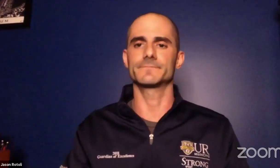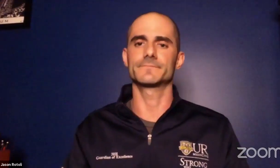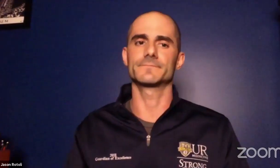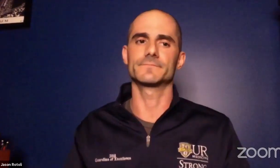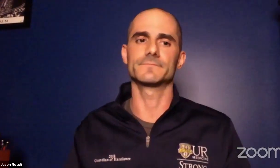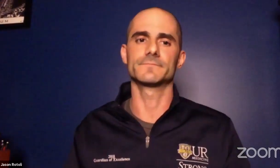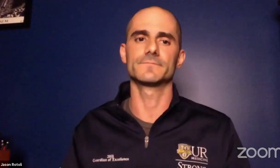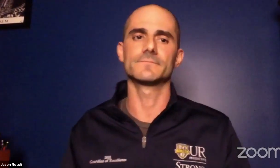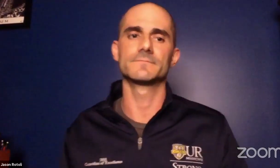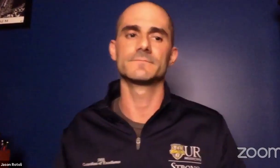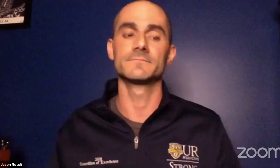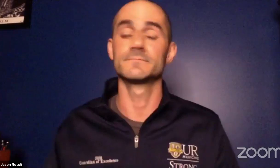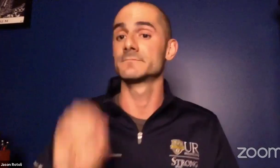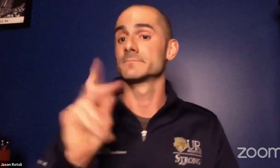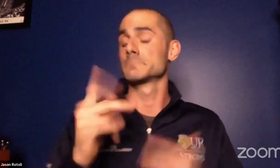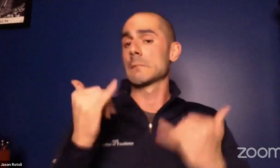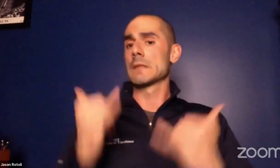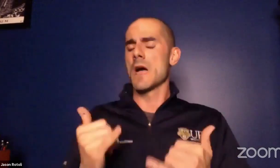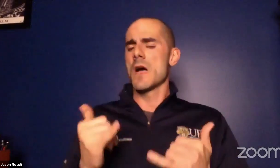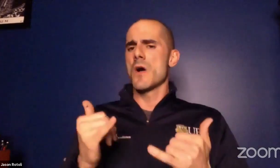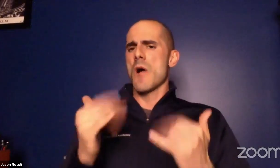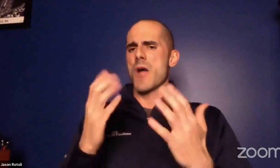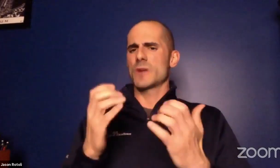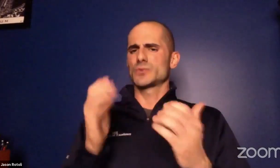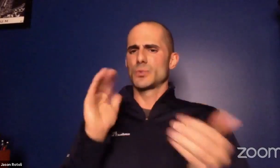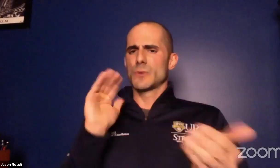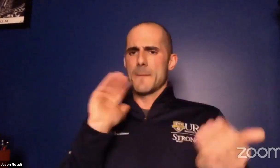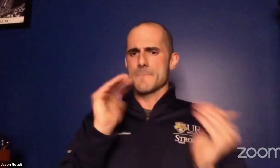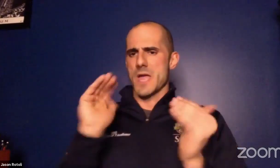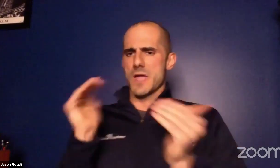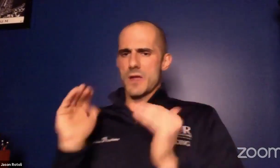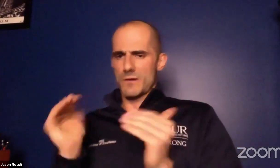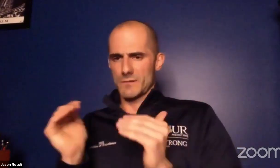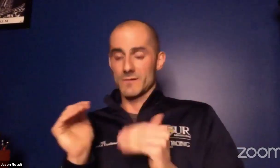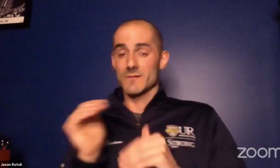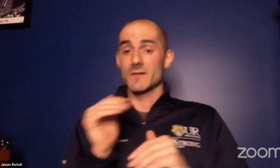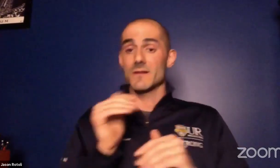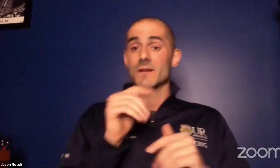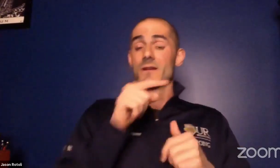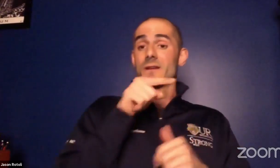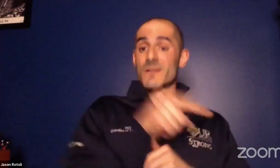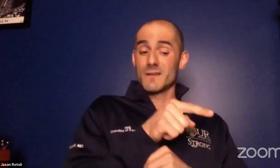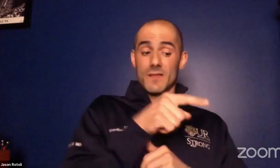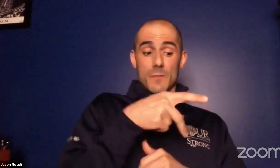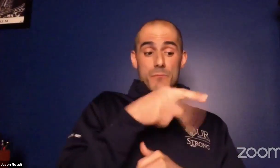But again the resident also is working with an attending. So, there is always someone over